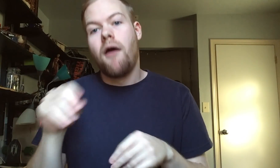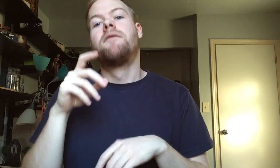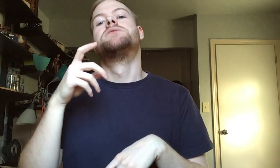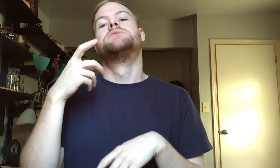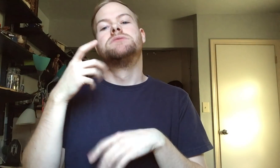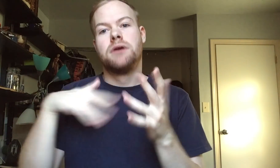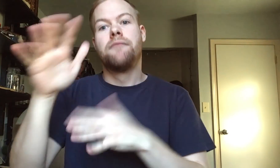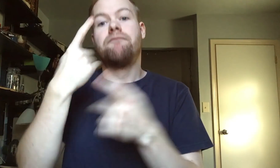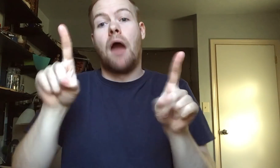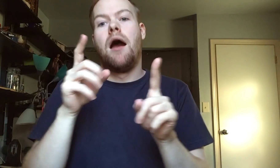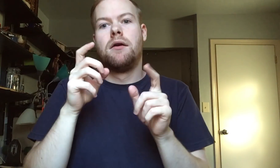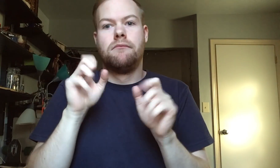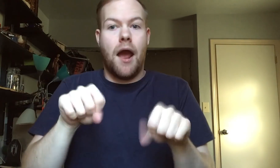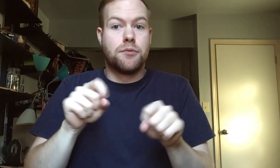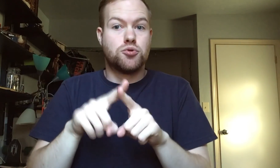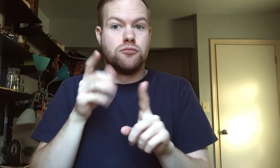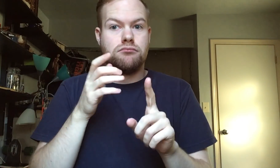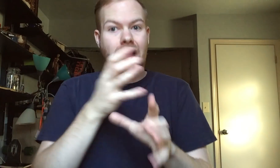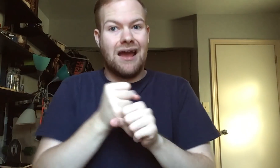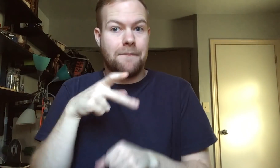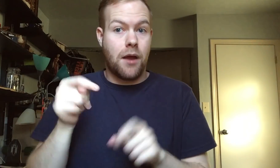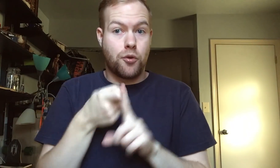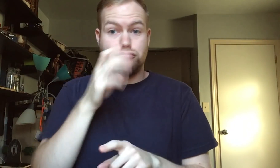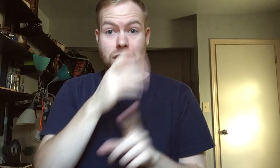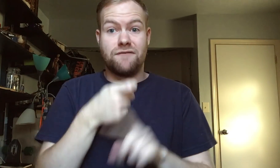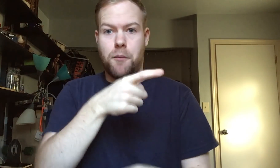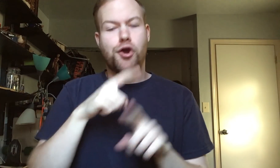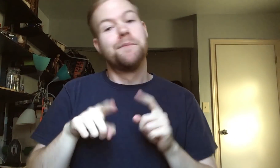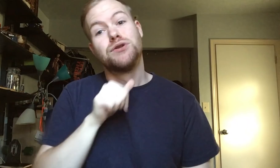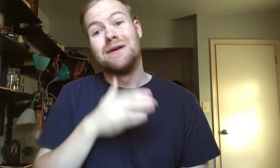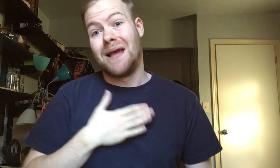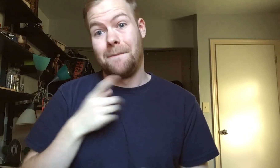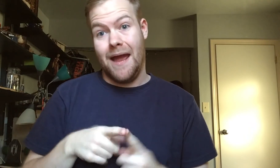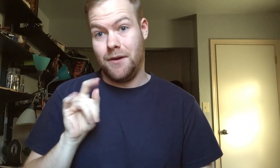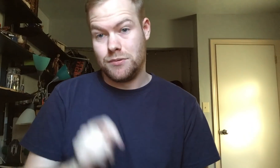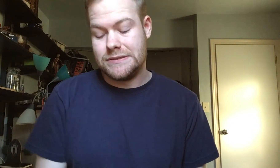until I was finally able to get the PowerPoints directly from her, but she wasn’t happy about it.